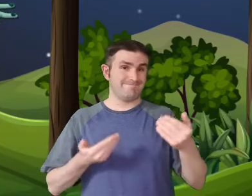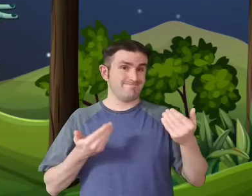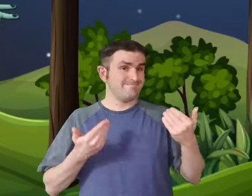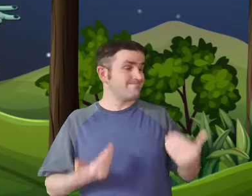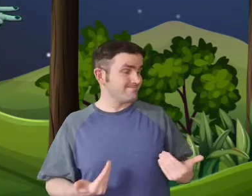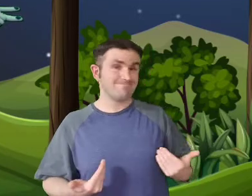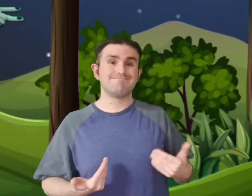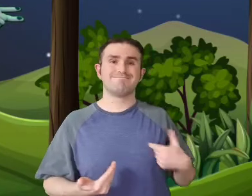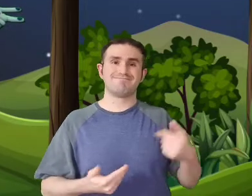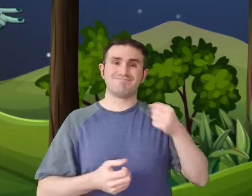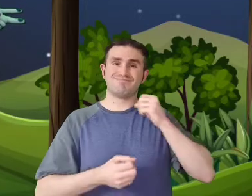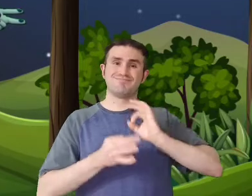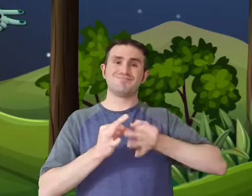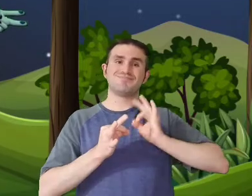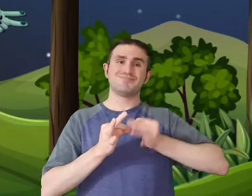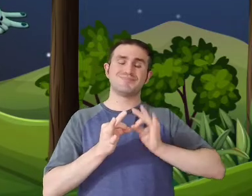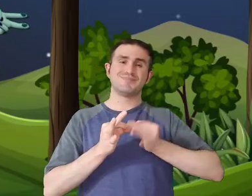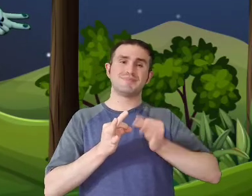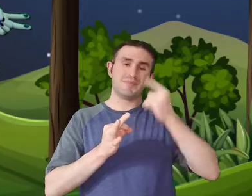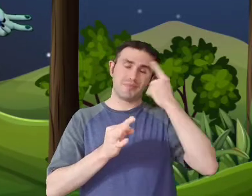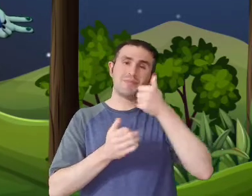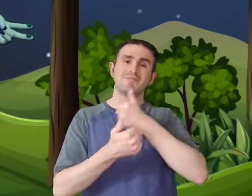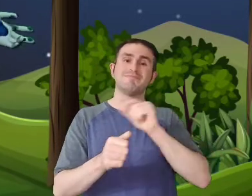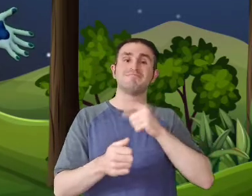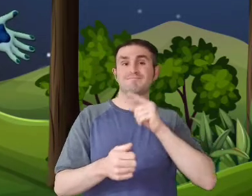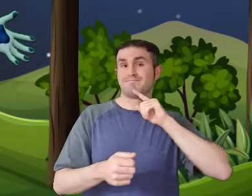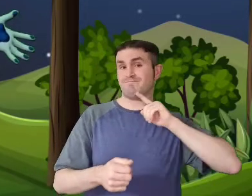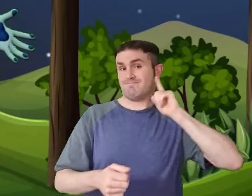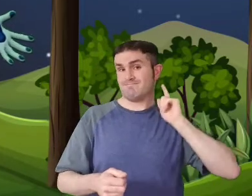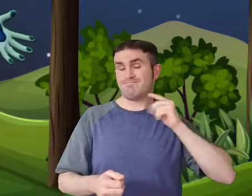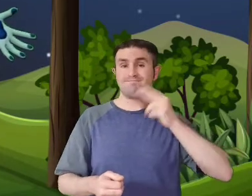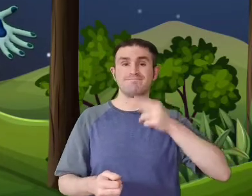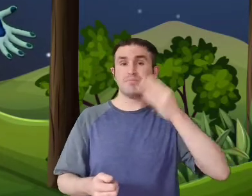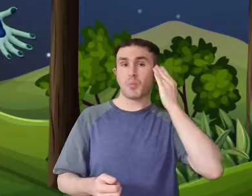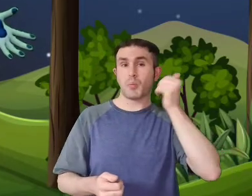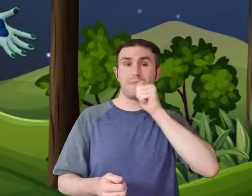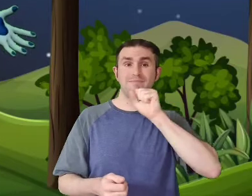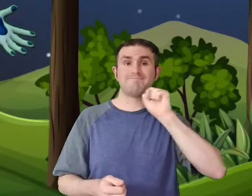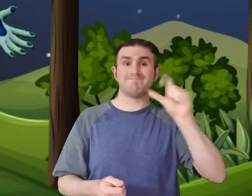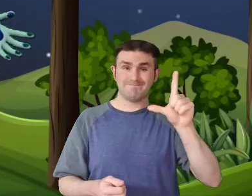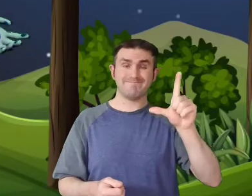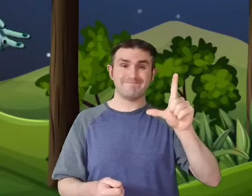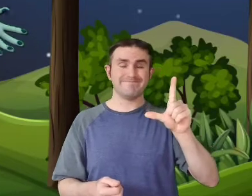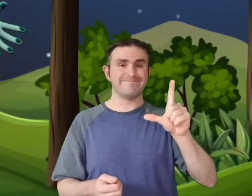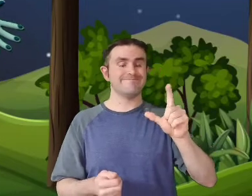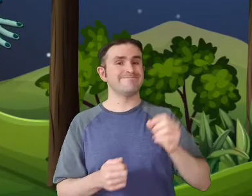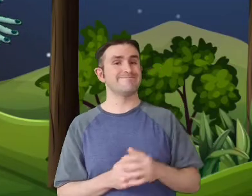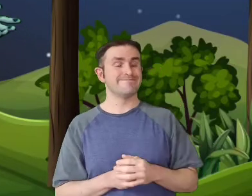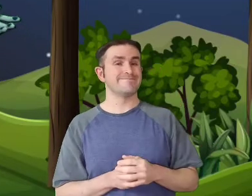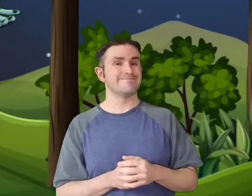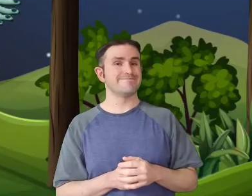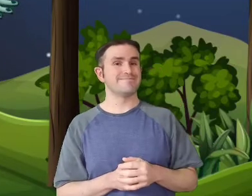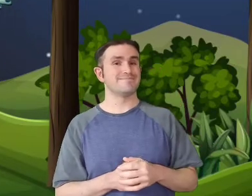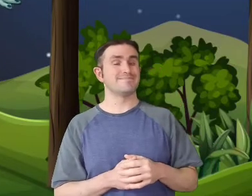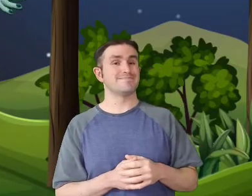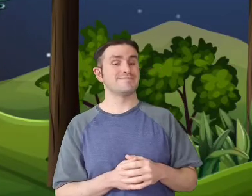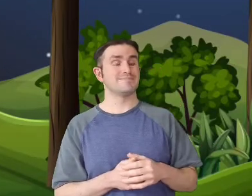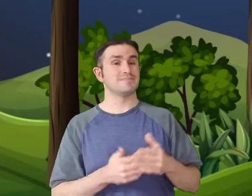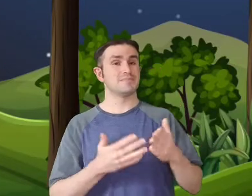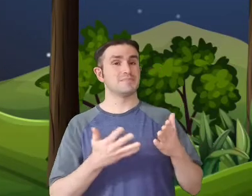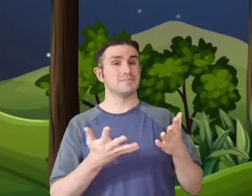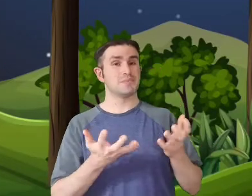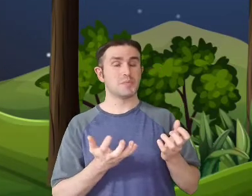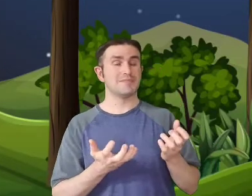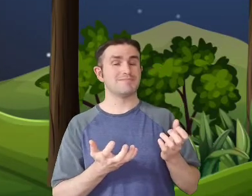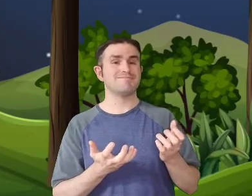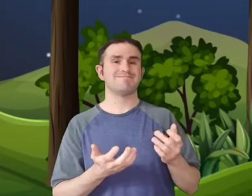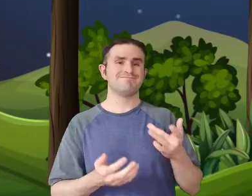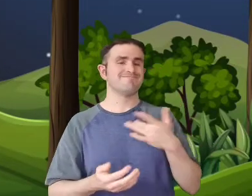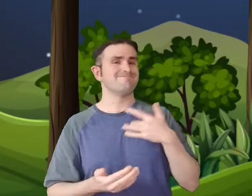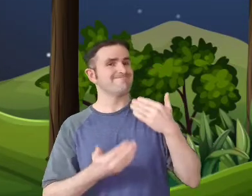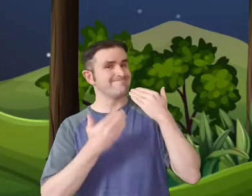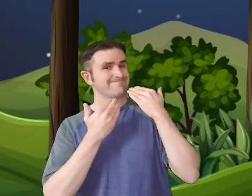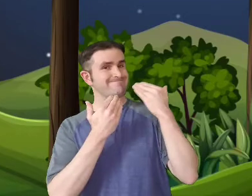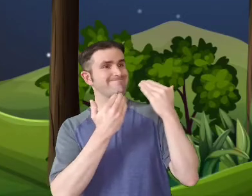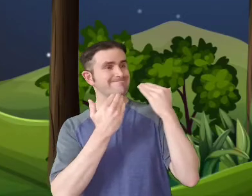interpreted as well for those that know ASL, and so wanted to appreciate that as well being done!